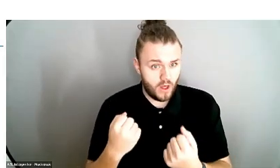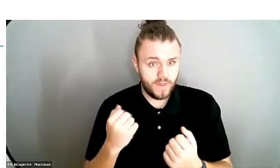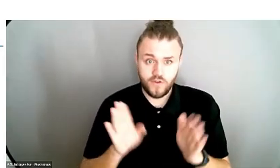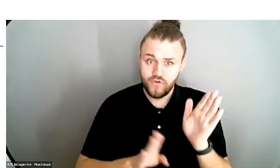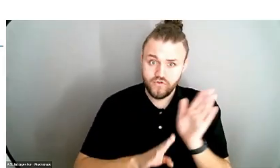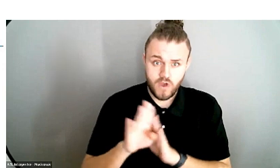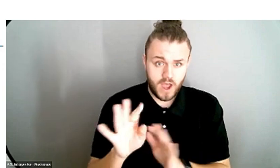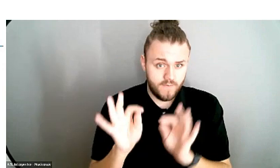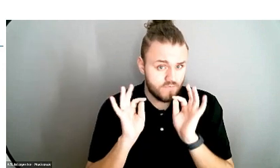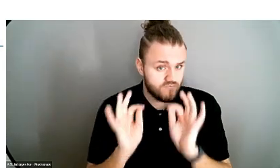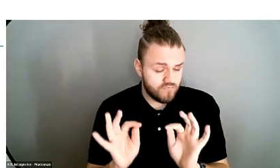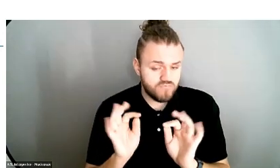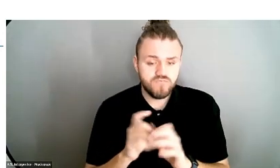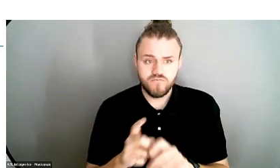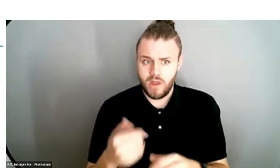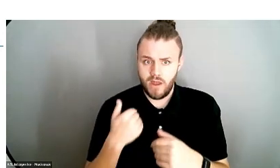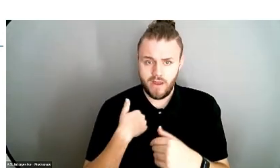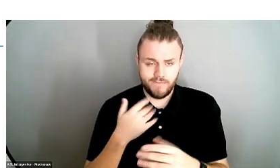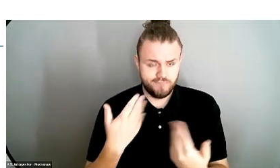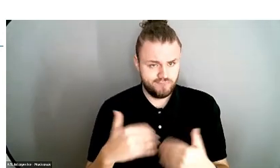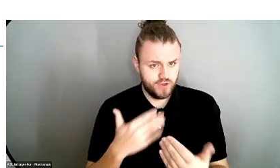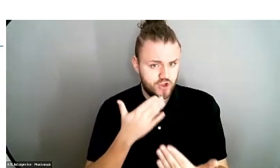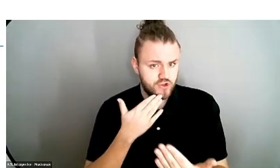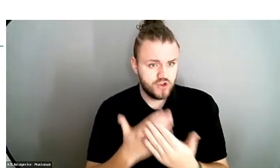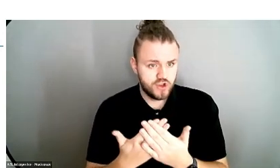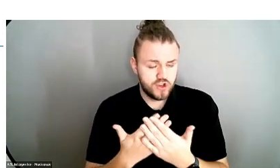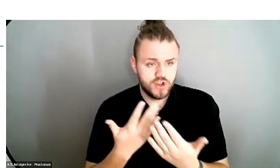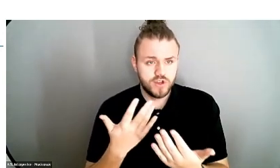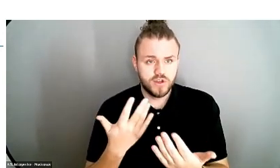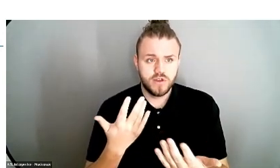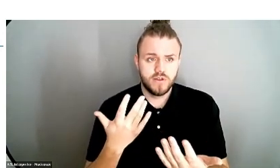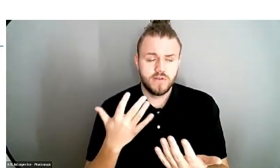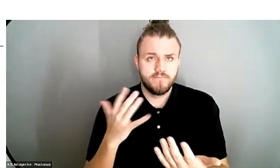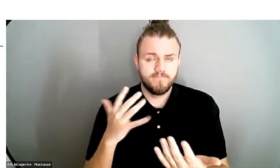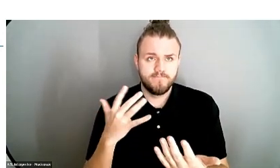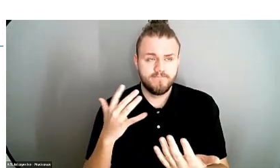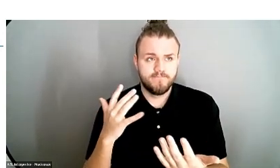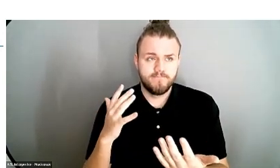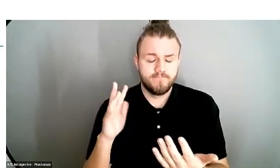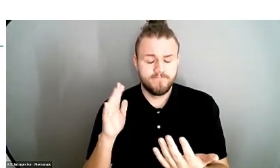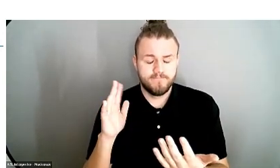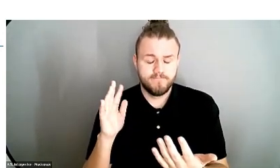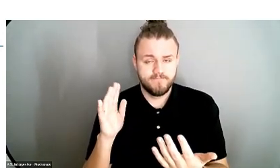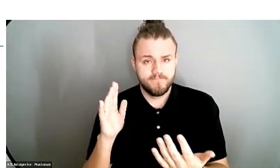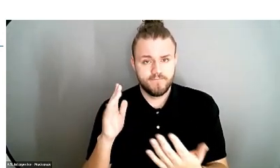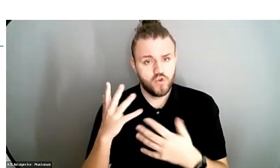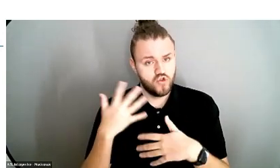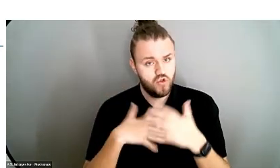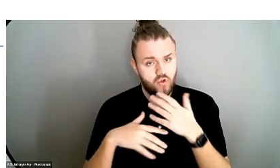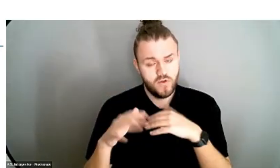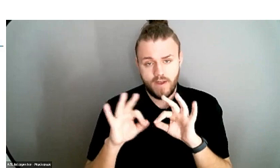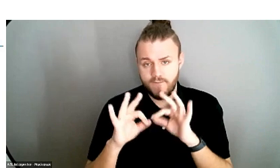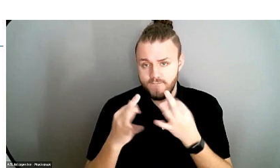she has actually fairly good social and family support.